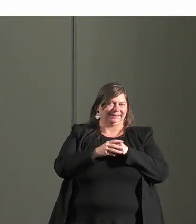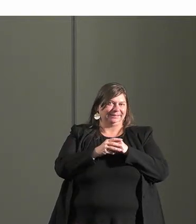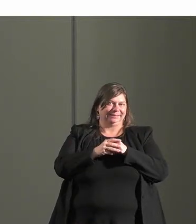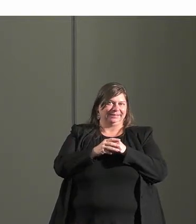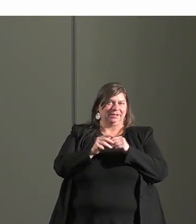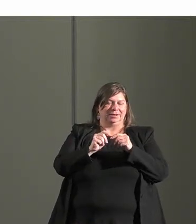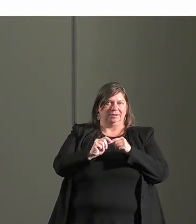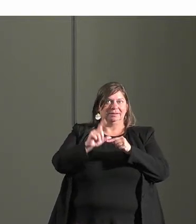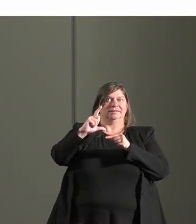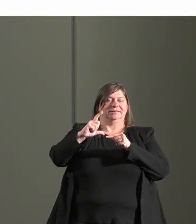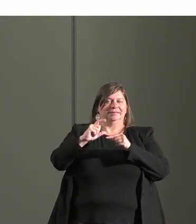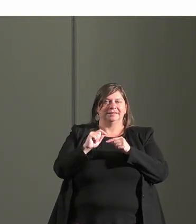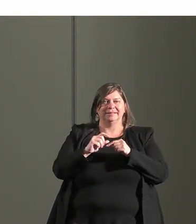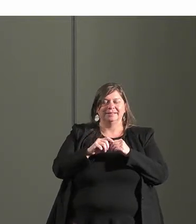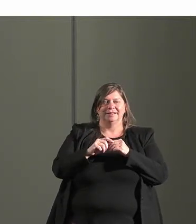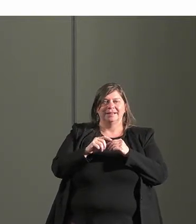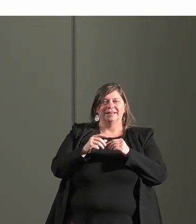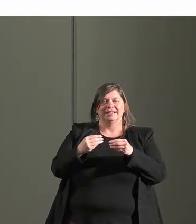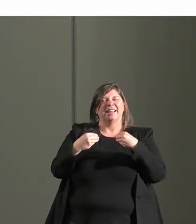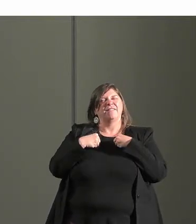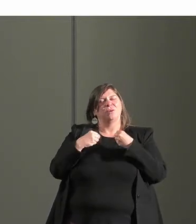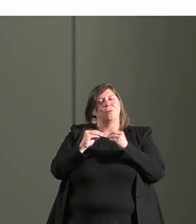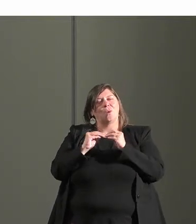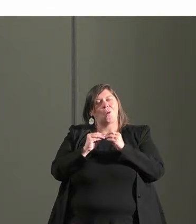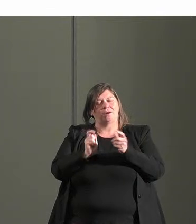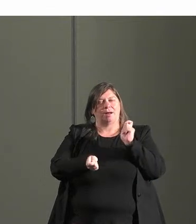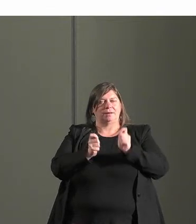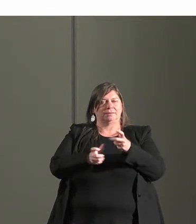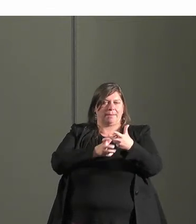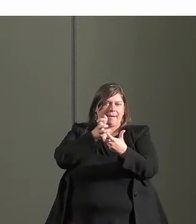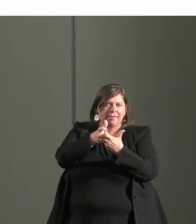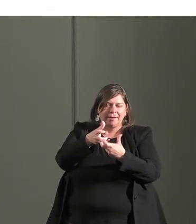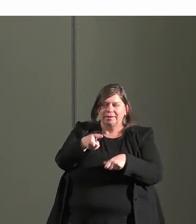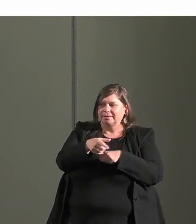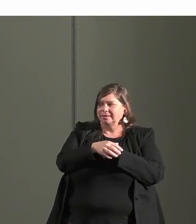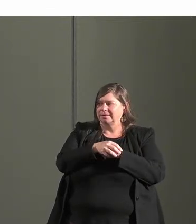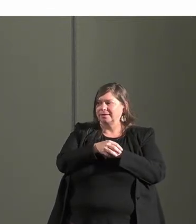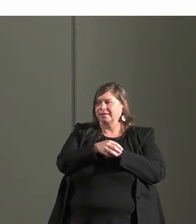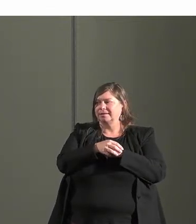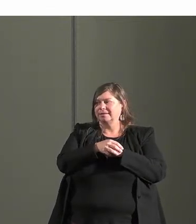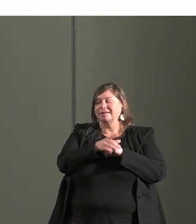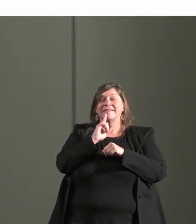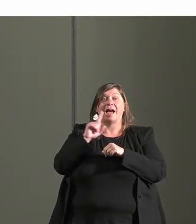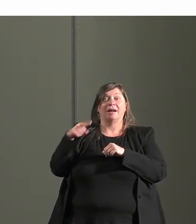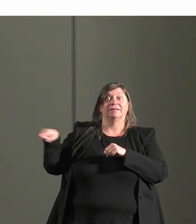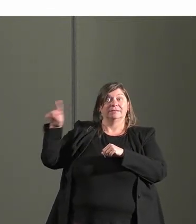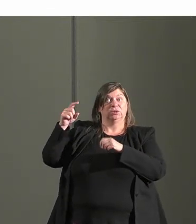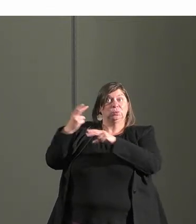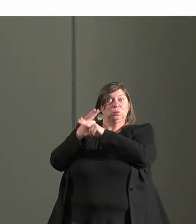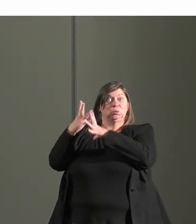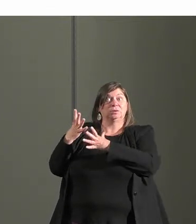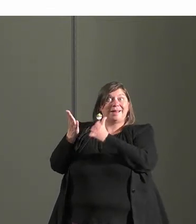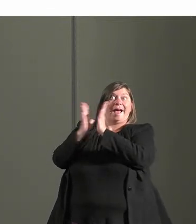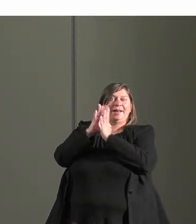change the cursor to a larger size in this setting. It gives